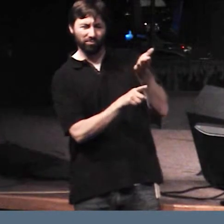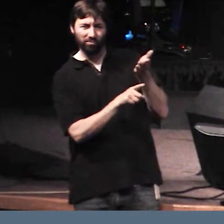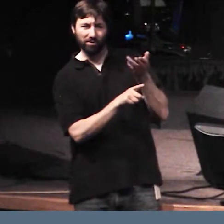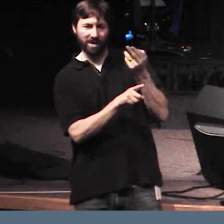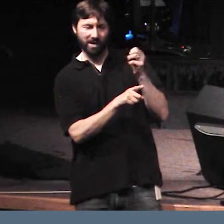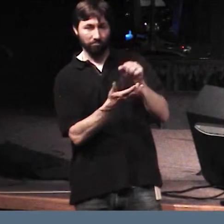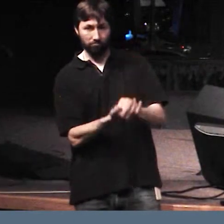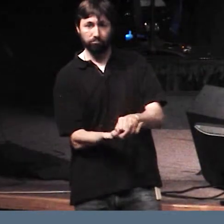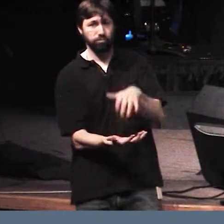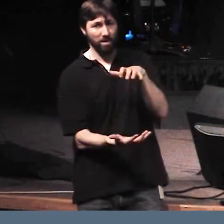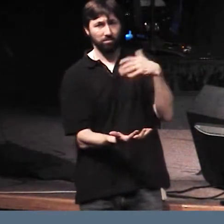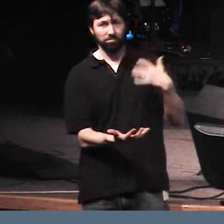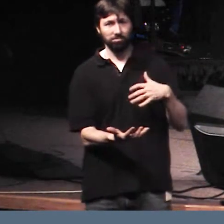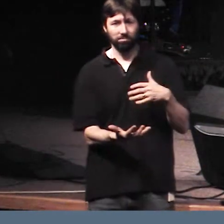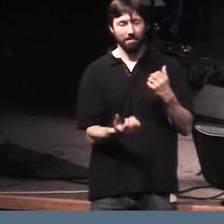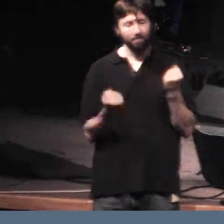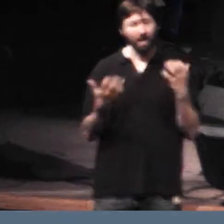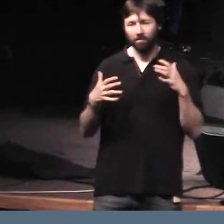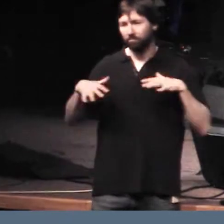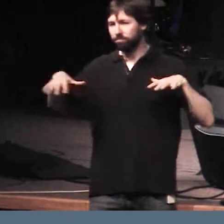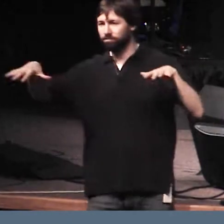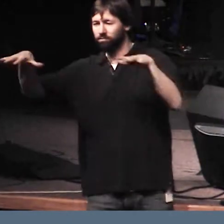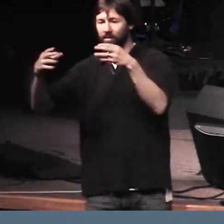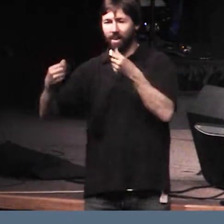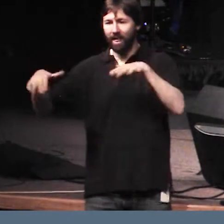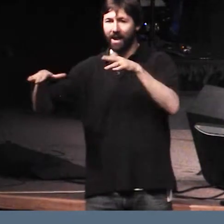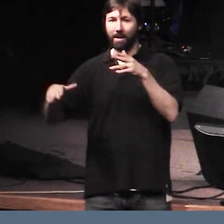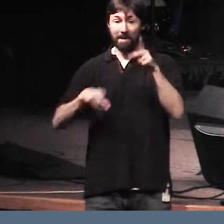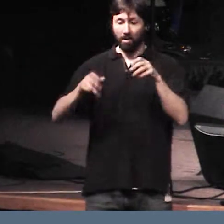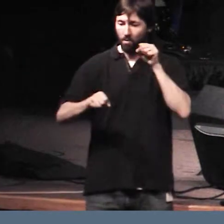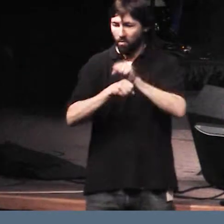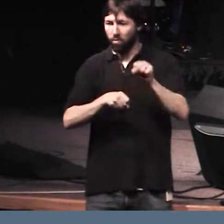wealthy man he's a landowner he's got people will work on his land